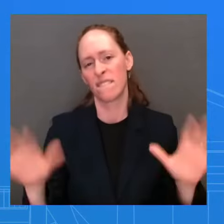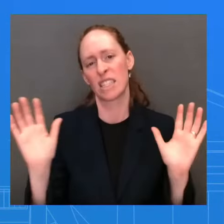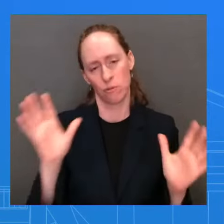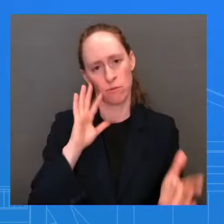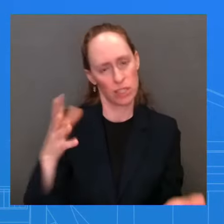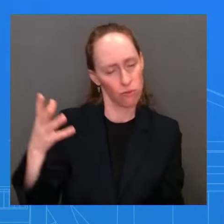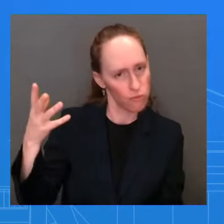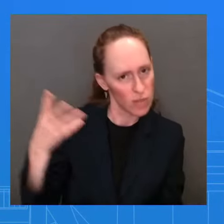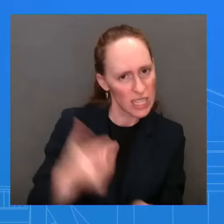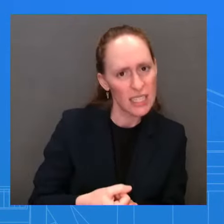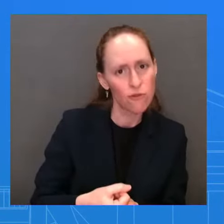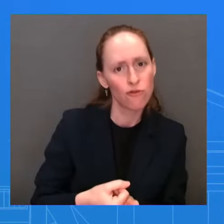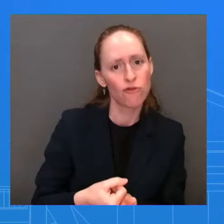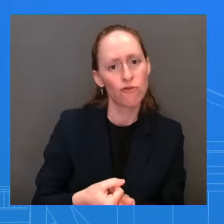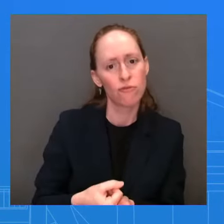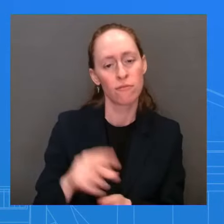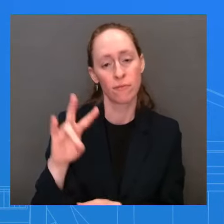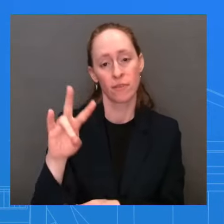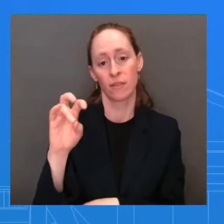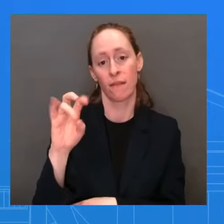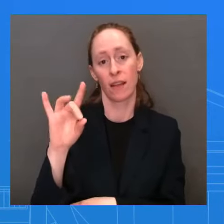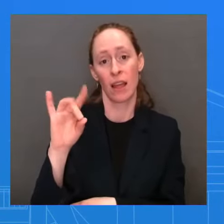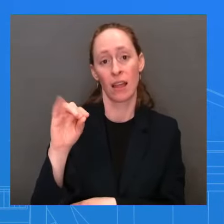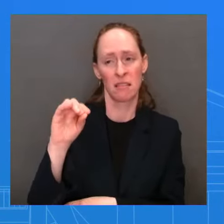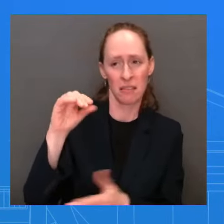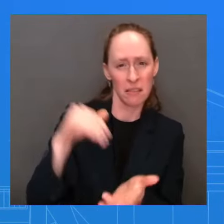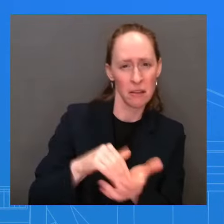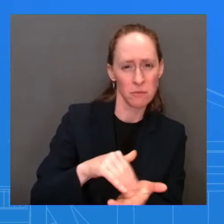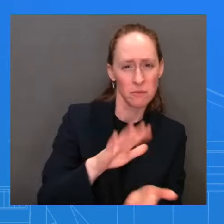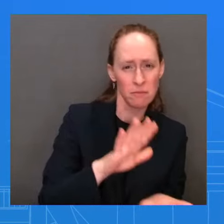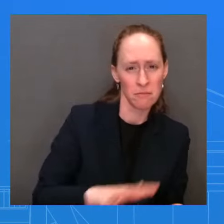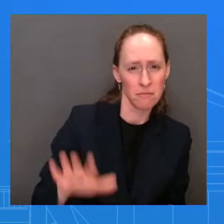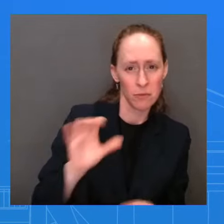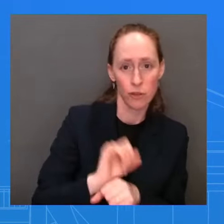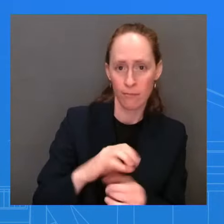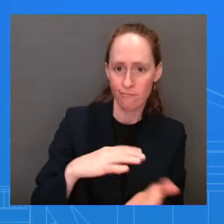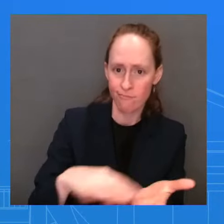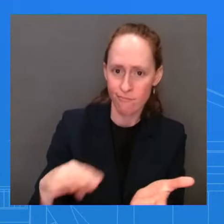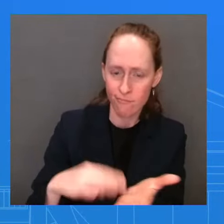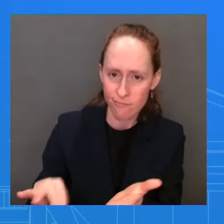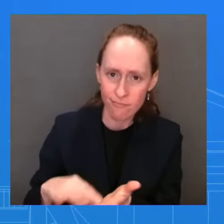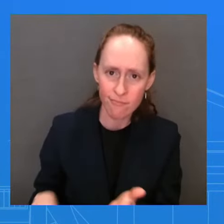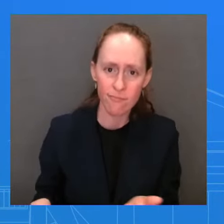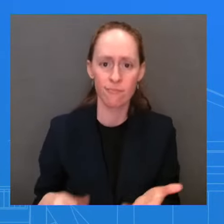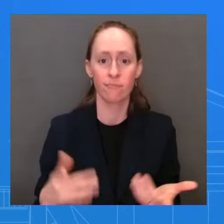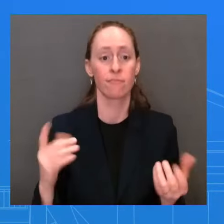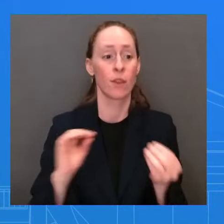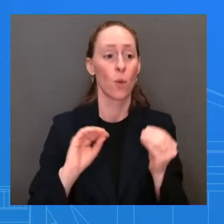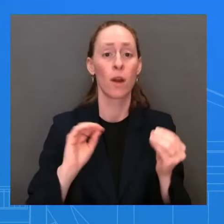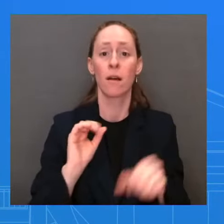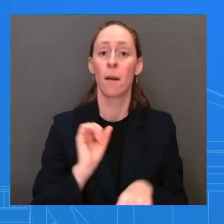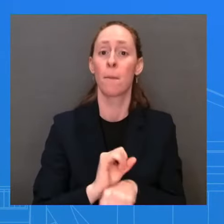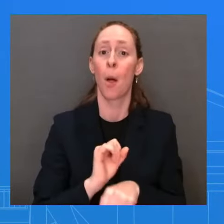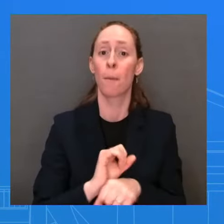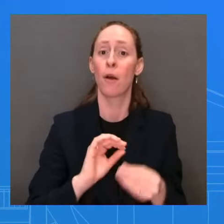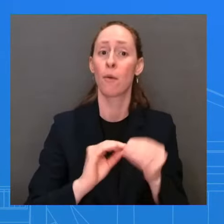and increase the unemployment rate. Second, the Department of Hom- -- of Health and Huma- -- Human Services released new analysis